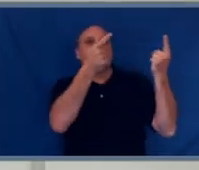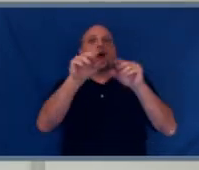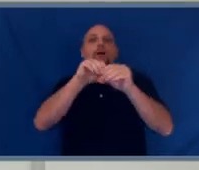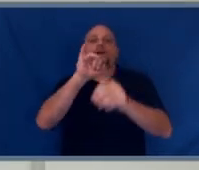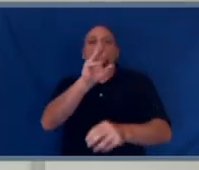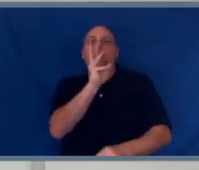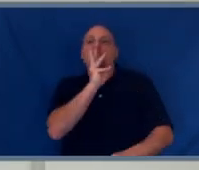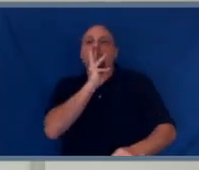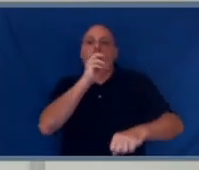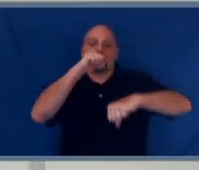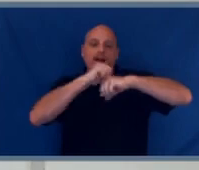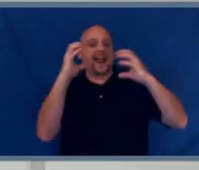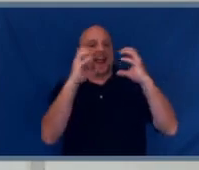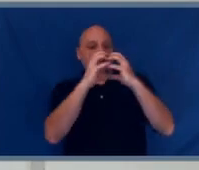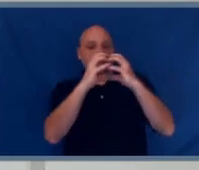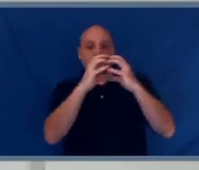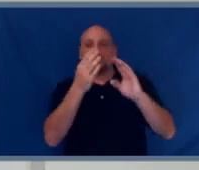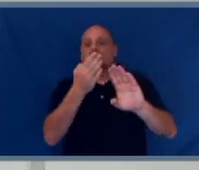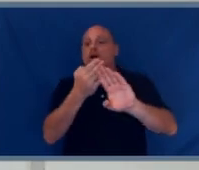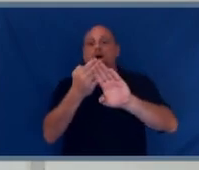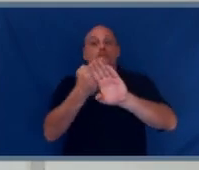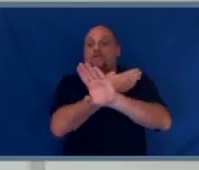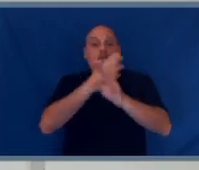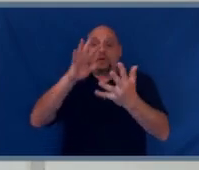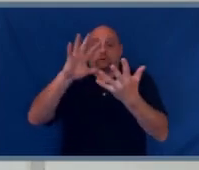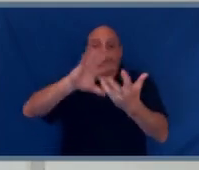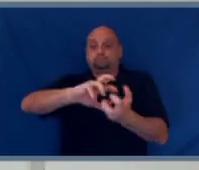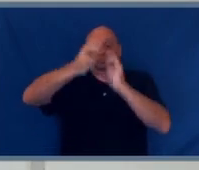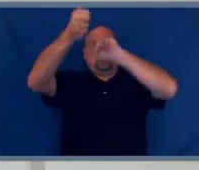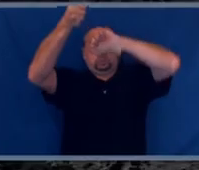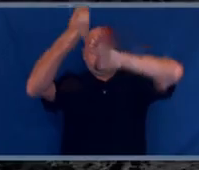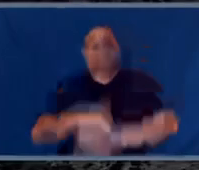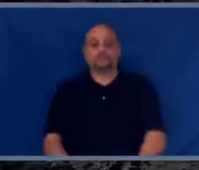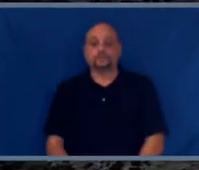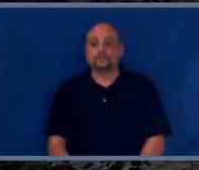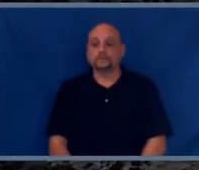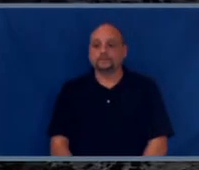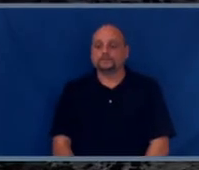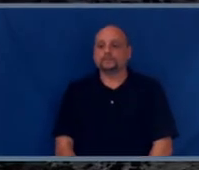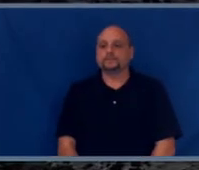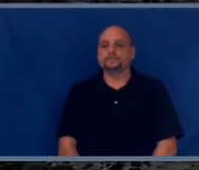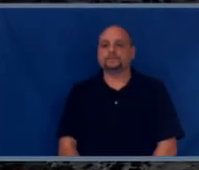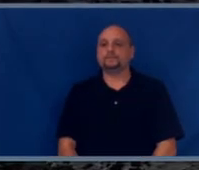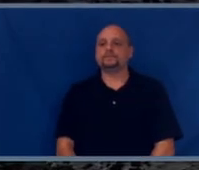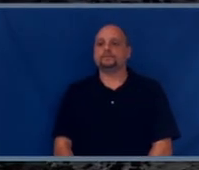IT WAS CATASTROPHICALLY DESTRUCTED.